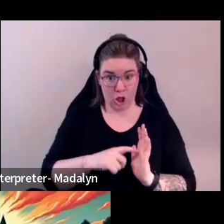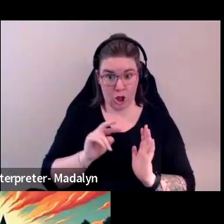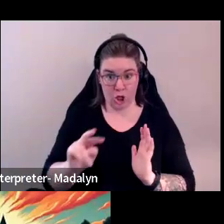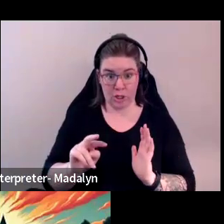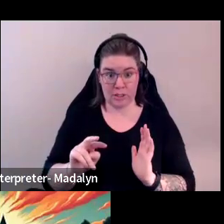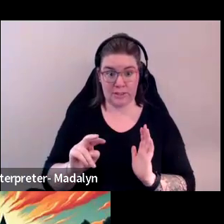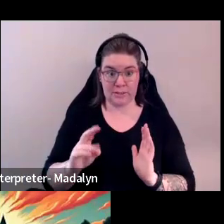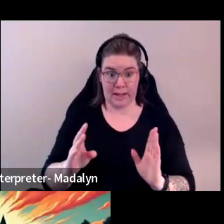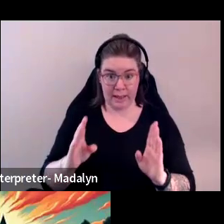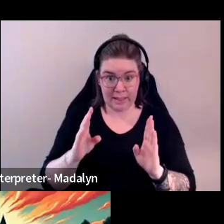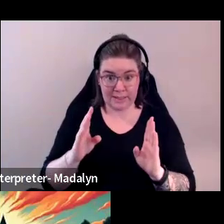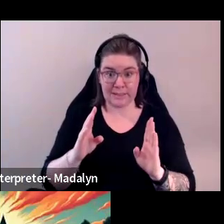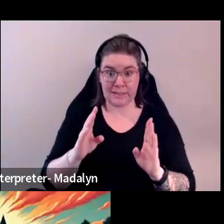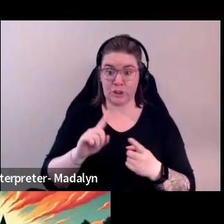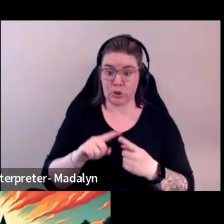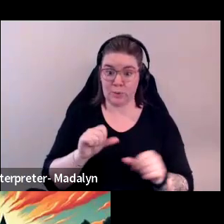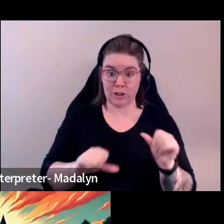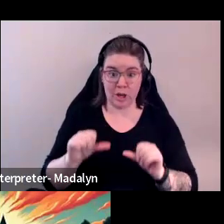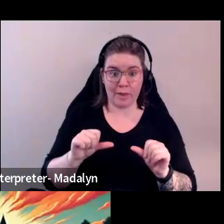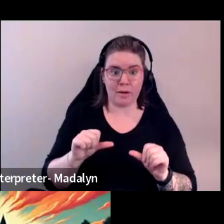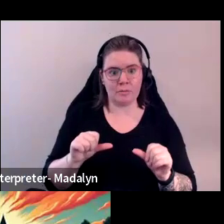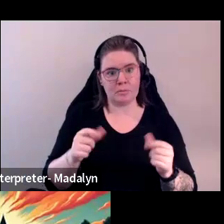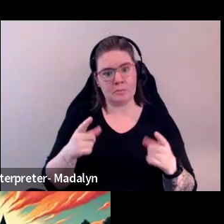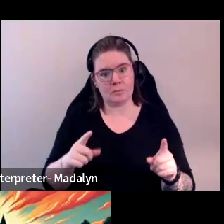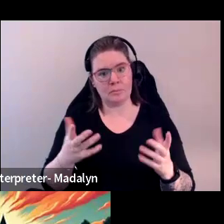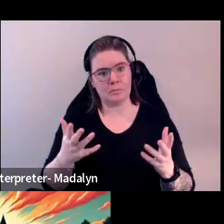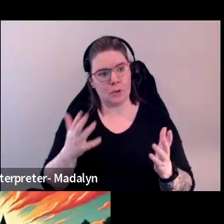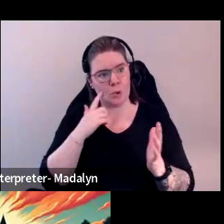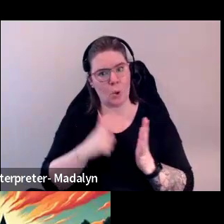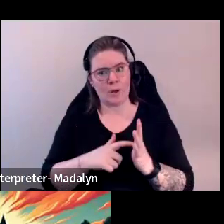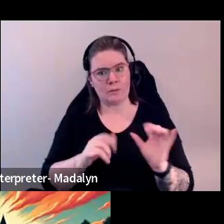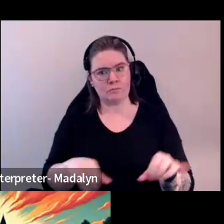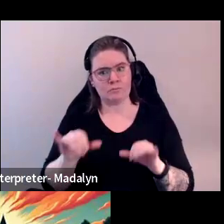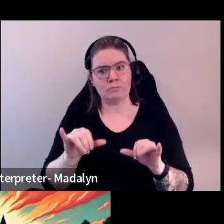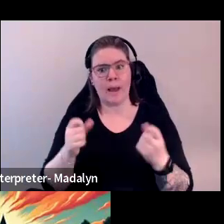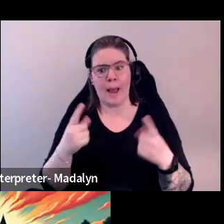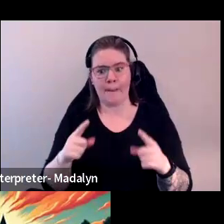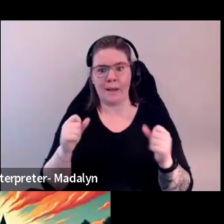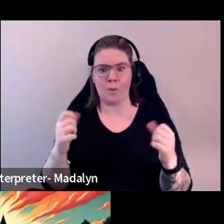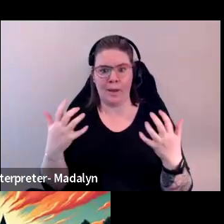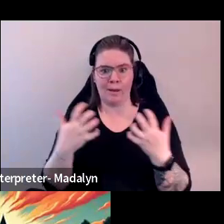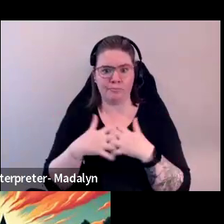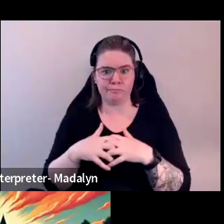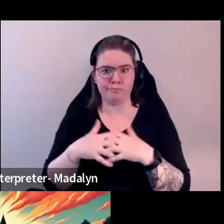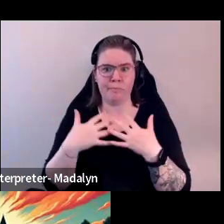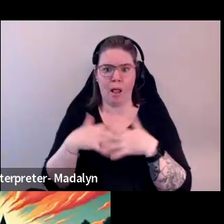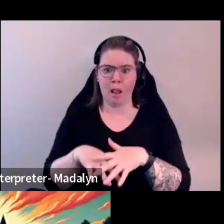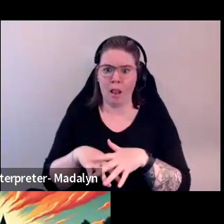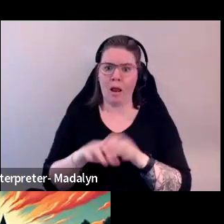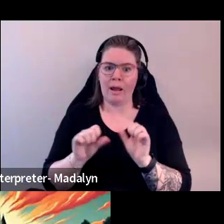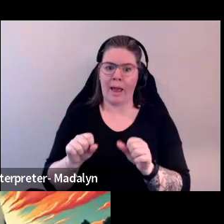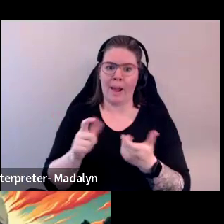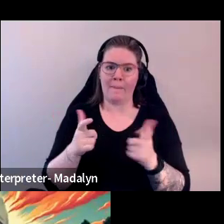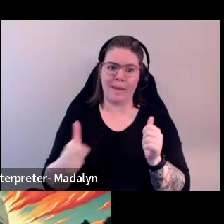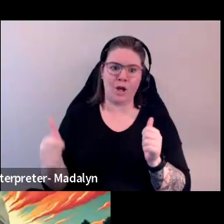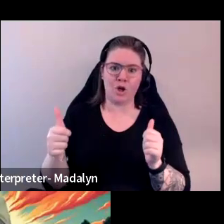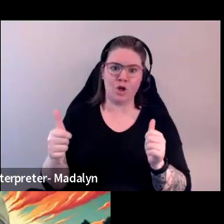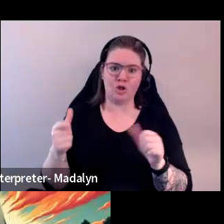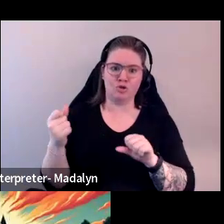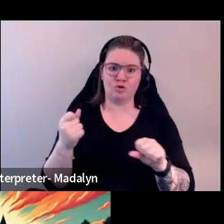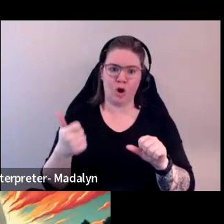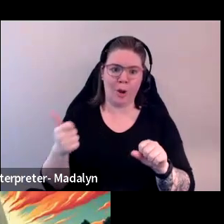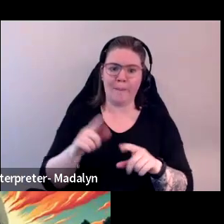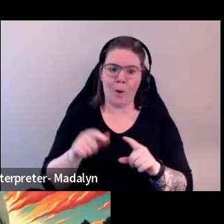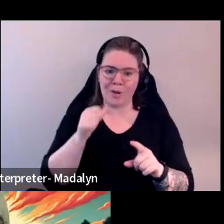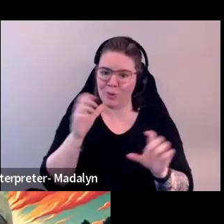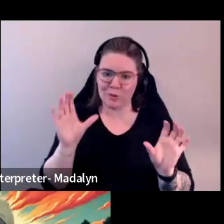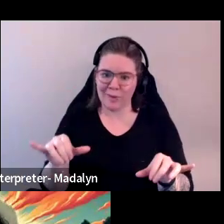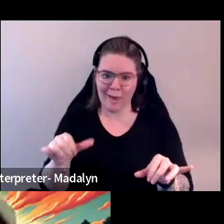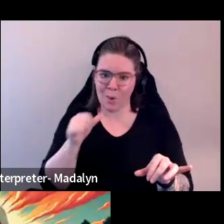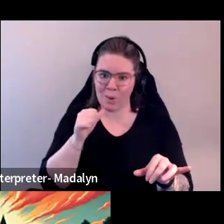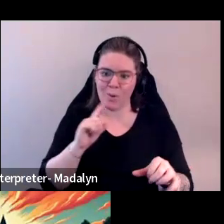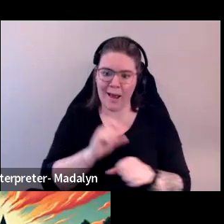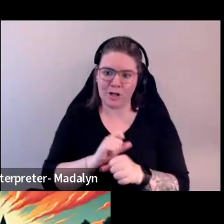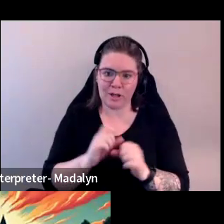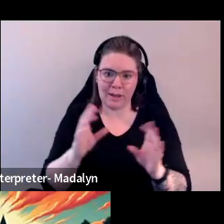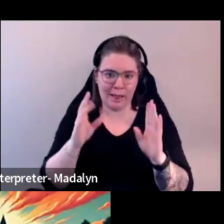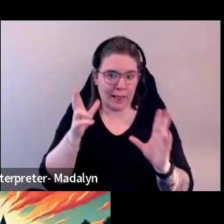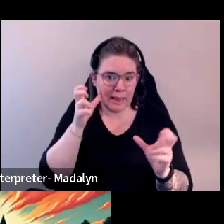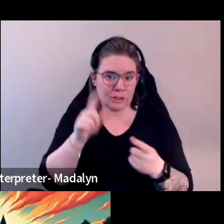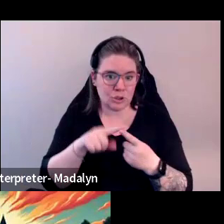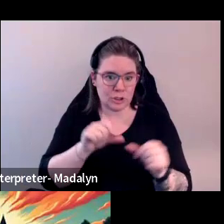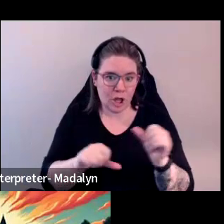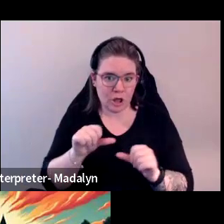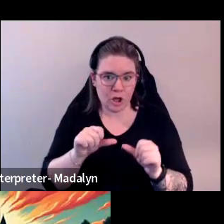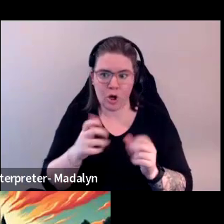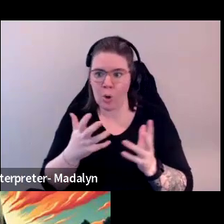Don Dew: actually listen to each other, we would see that these commonalities would mesh us together and make us bigger and stronger. But we don't do that. We don't actually listen to each other. We don't see what can make us stronger, make us